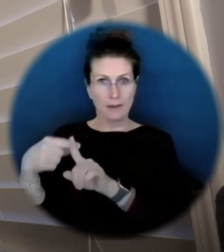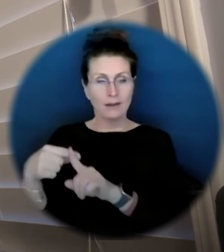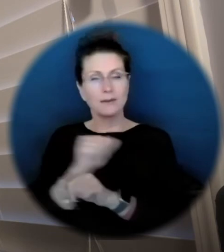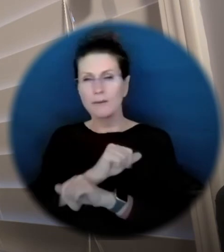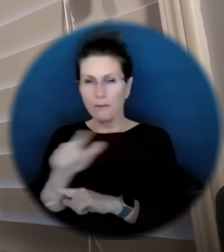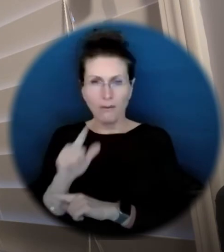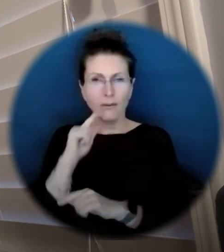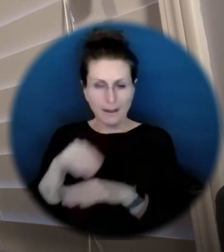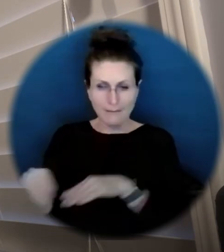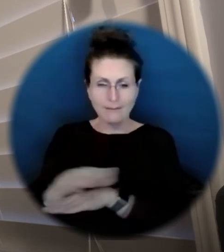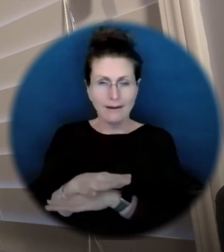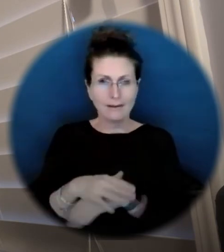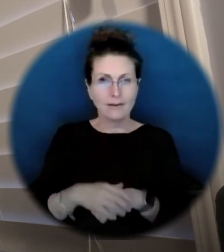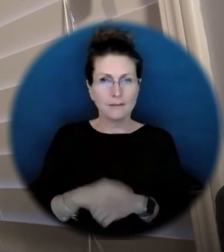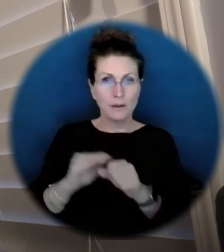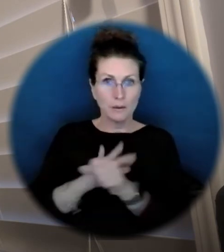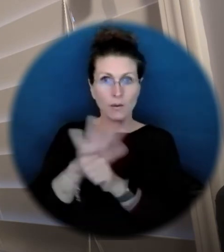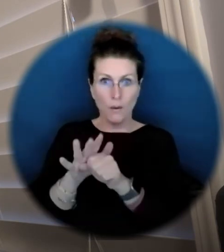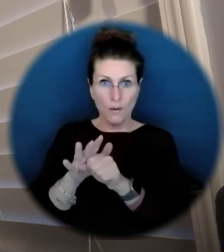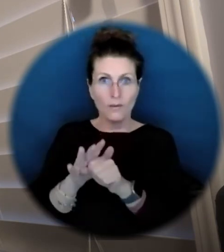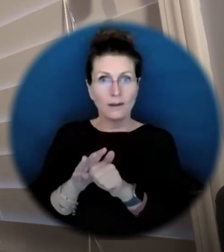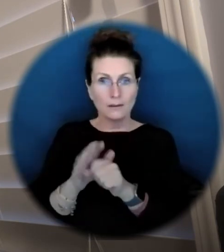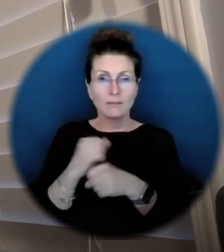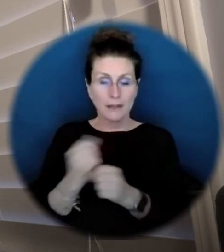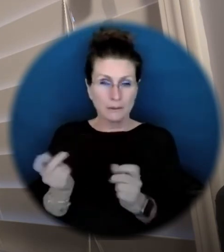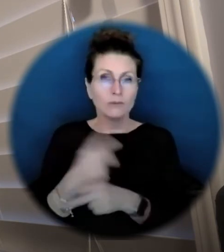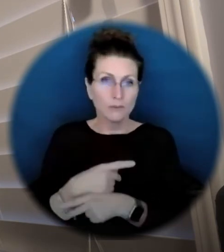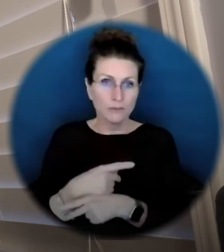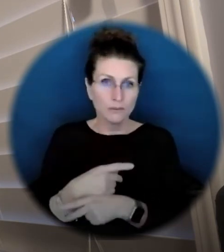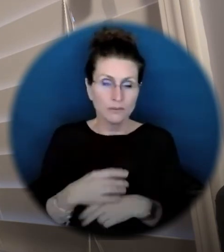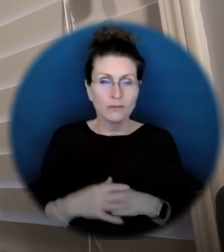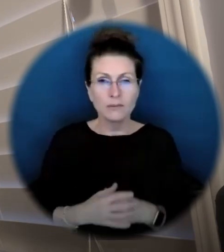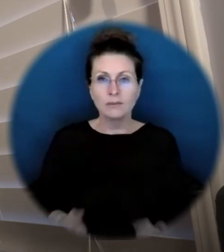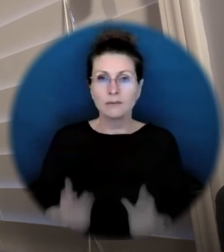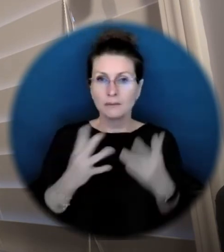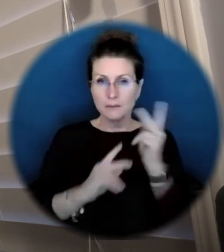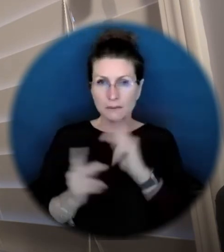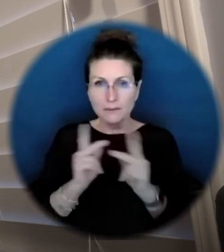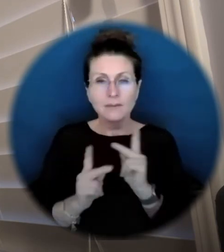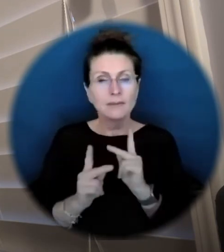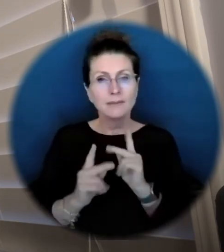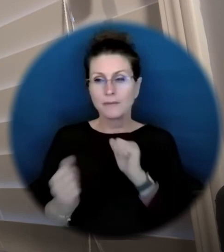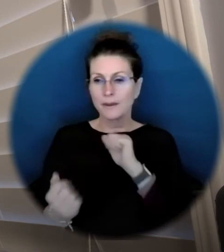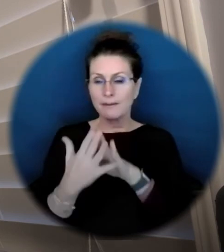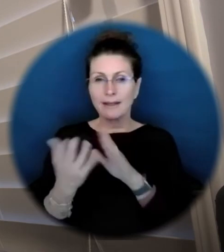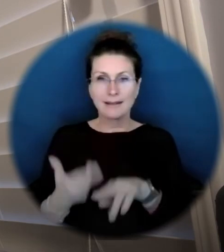The COVID-19 pandemic has been no exception. Many people have faced an increased risk